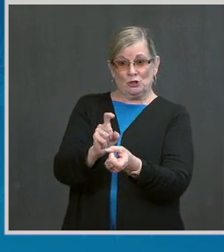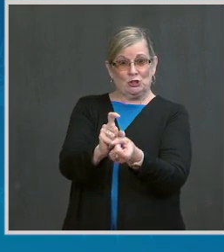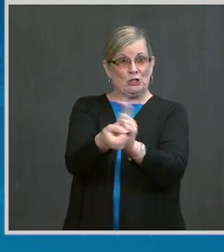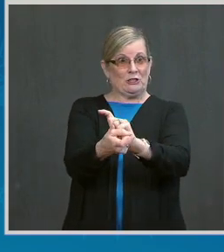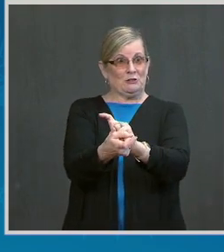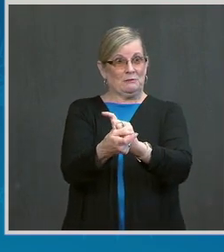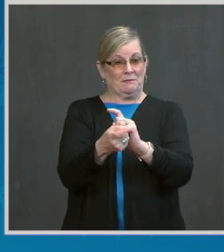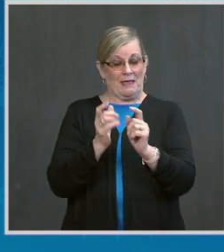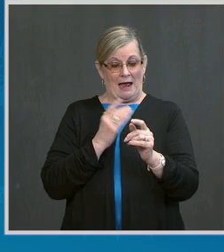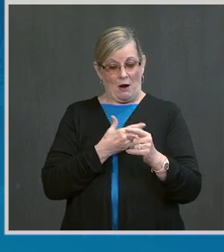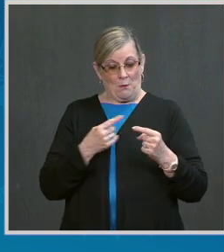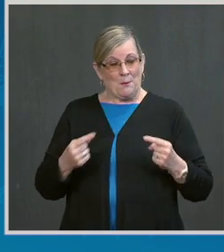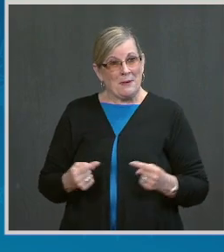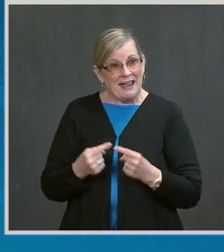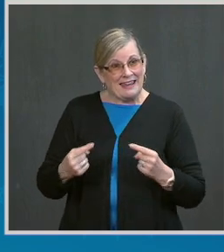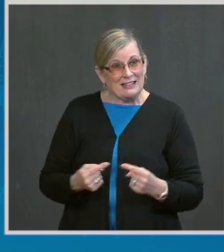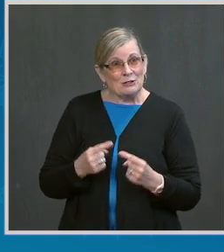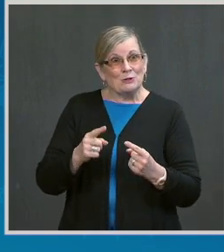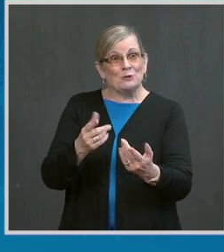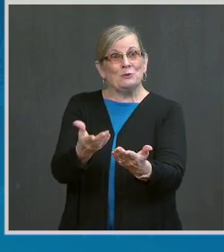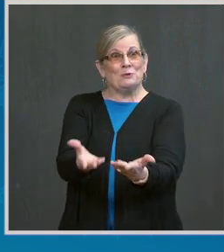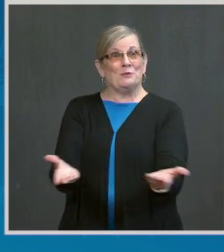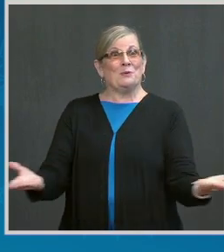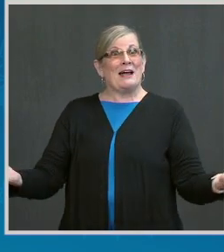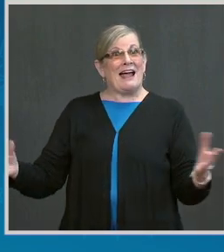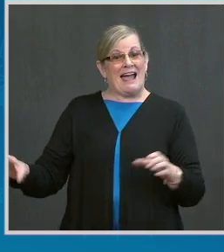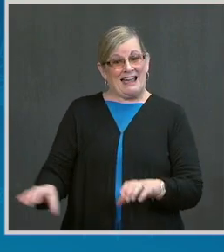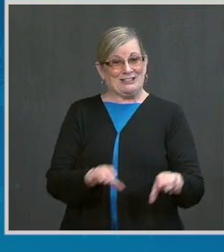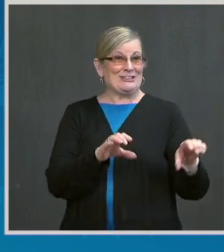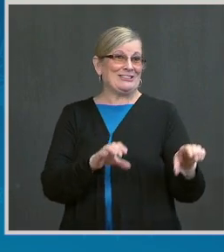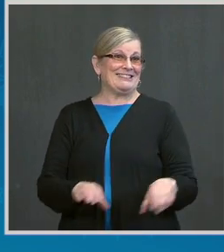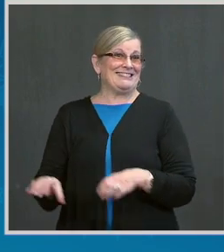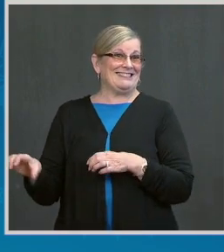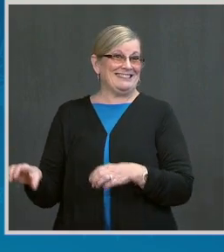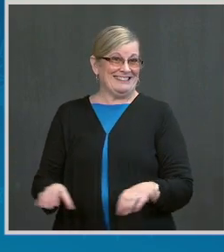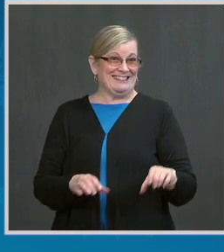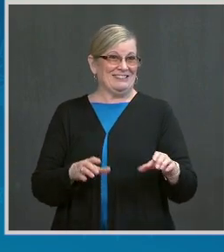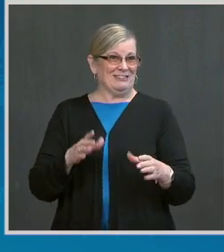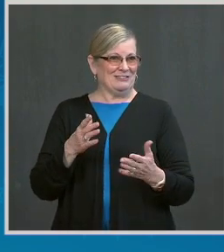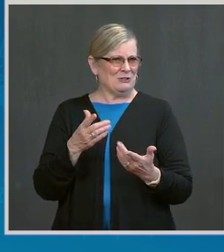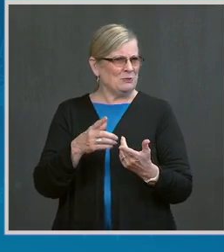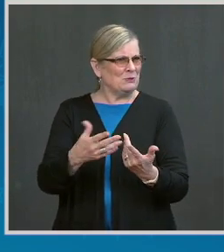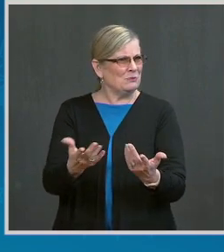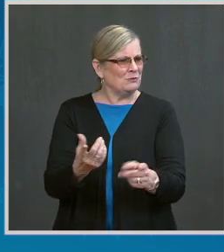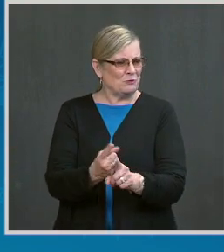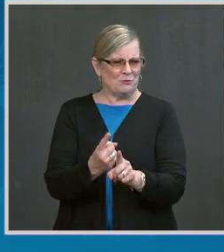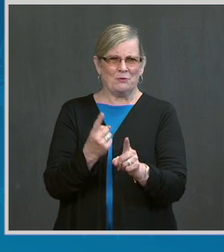to turn that pain, that righteous anger. Because of the injustice of it.